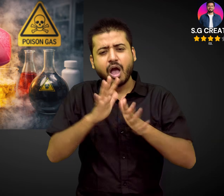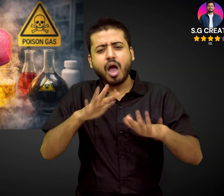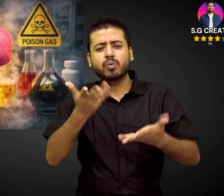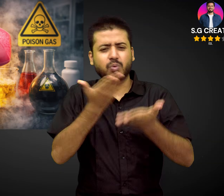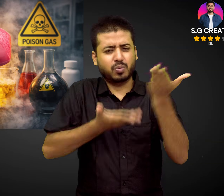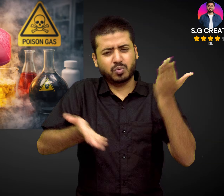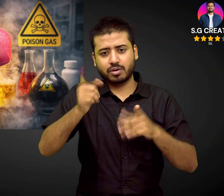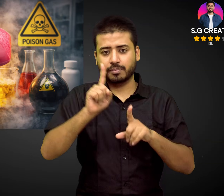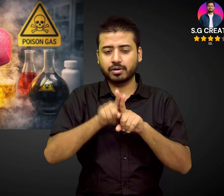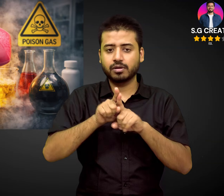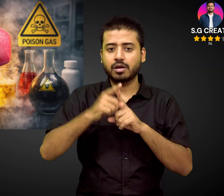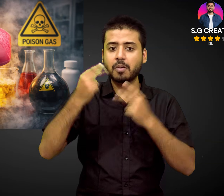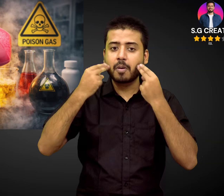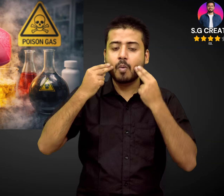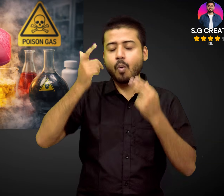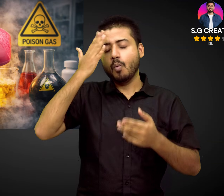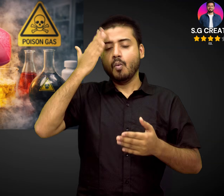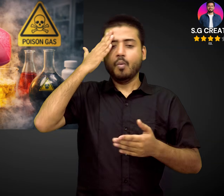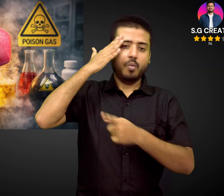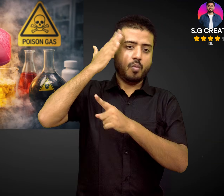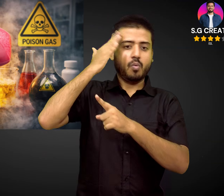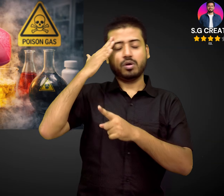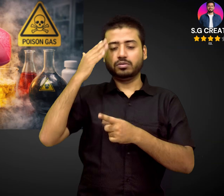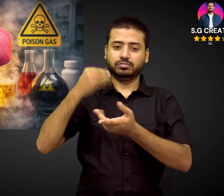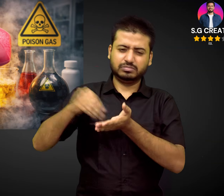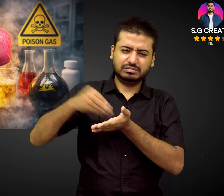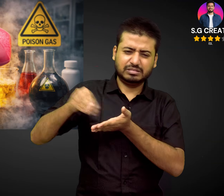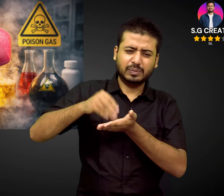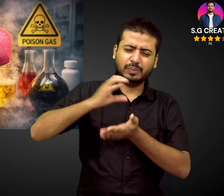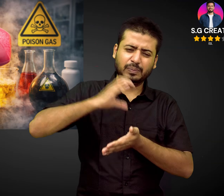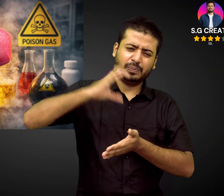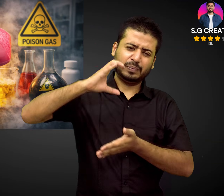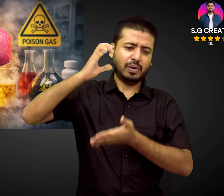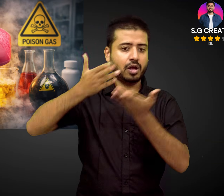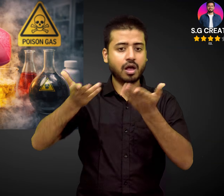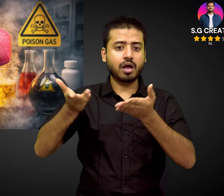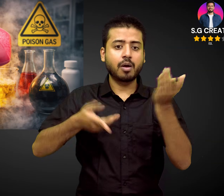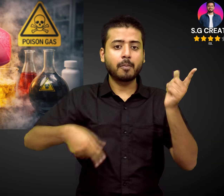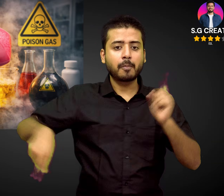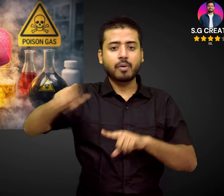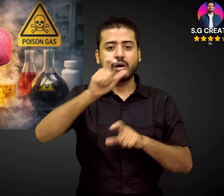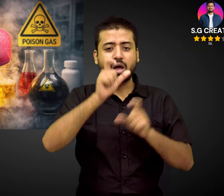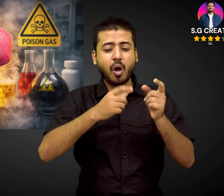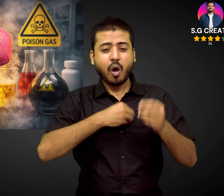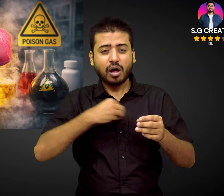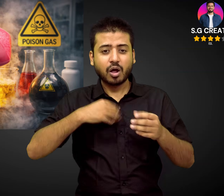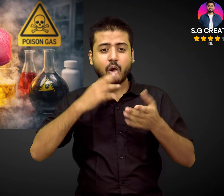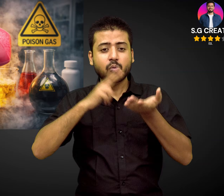a hard solid shape on their own. Therefore, chemists must add binders, structural waxes,